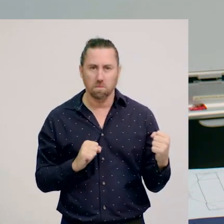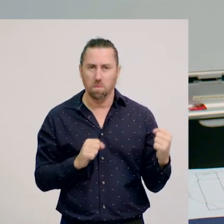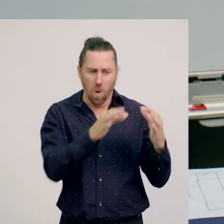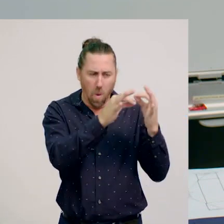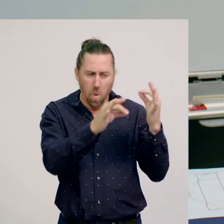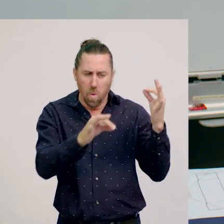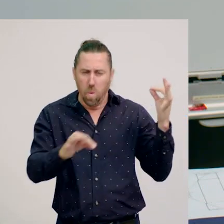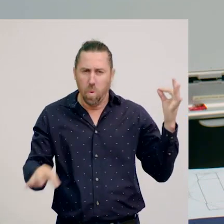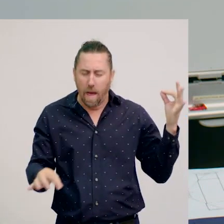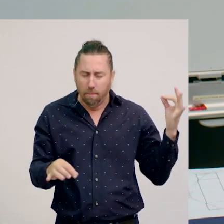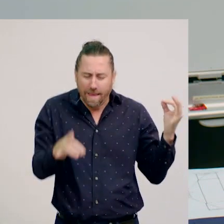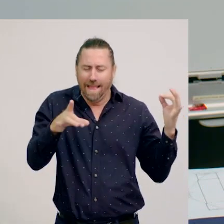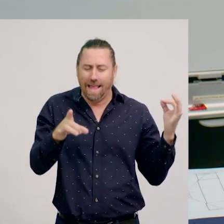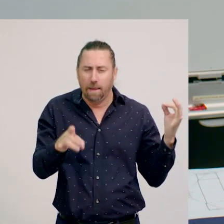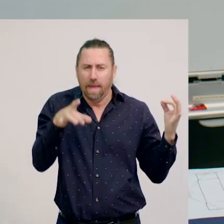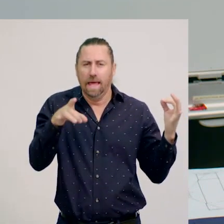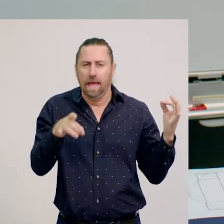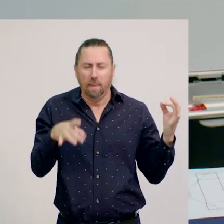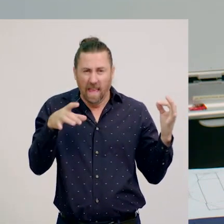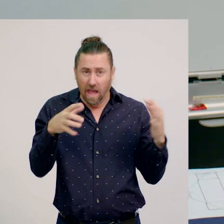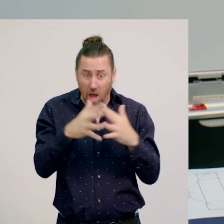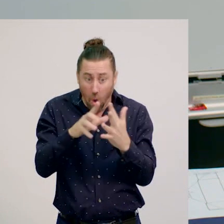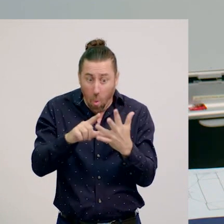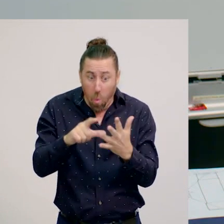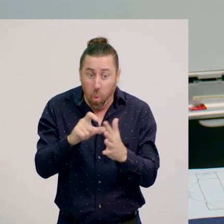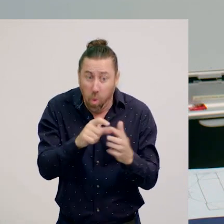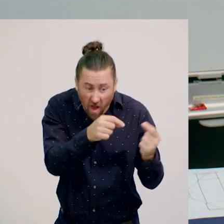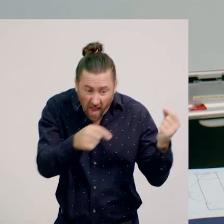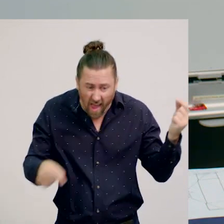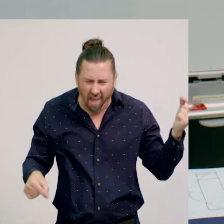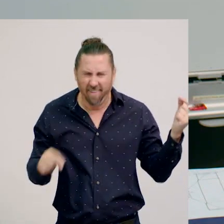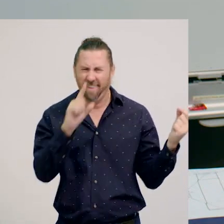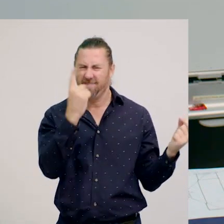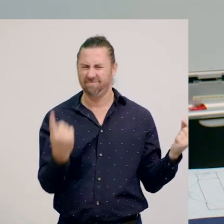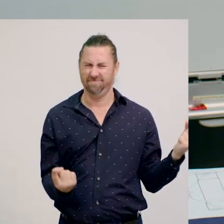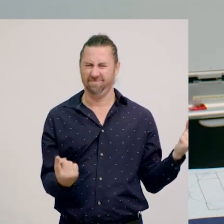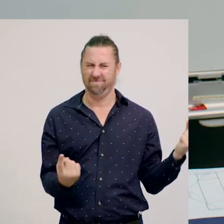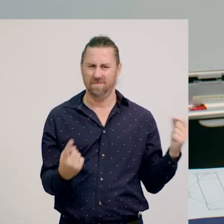Couldn’t make the strings out of wood, because they have to be pulled really tight,